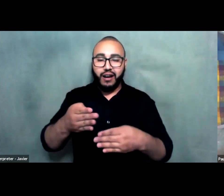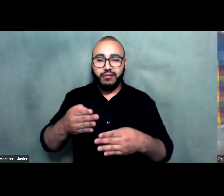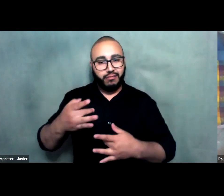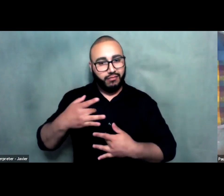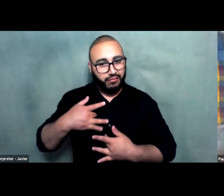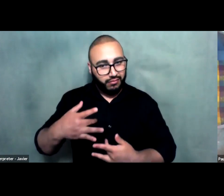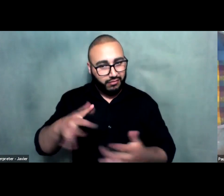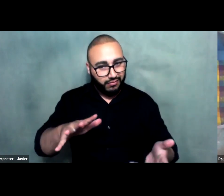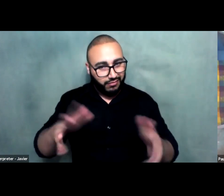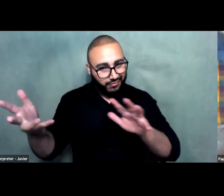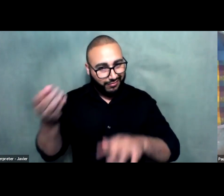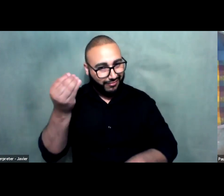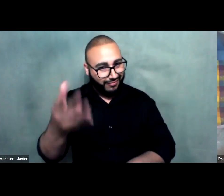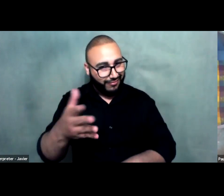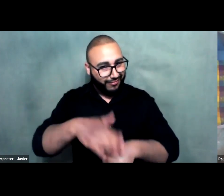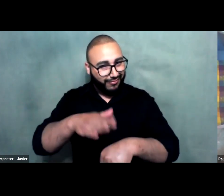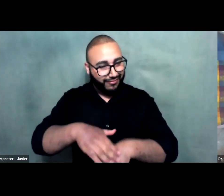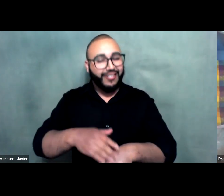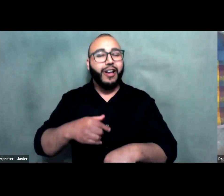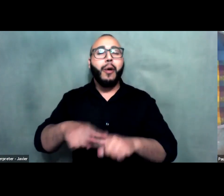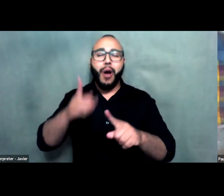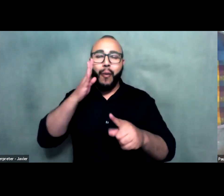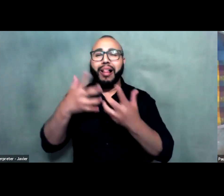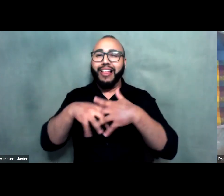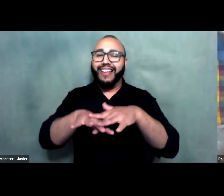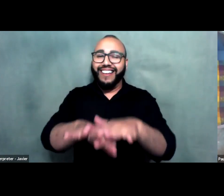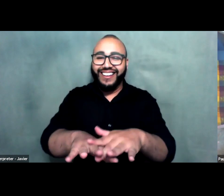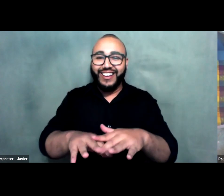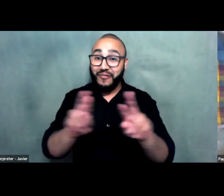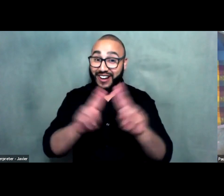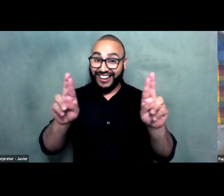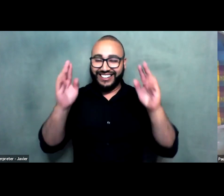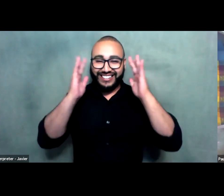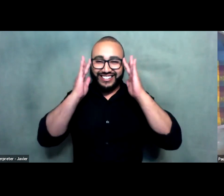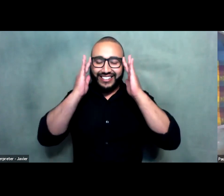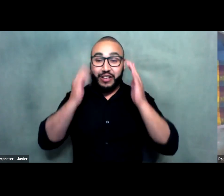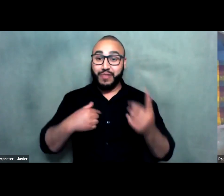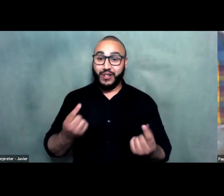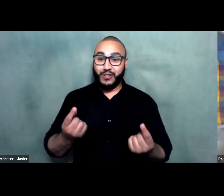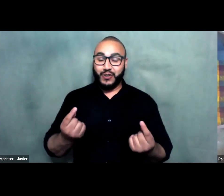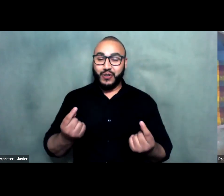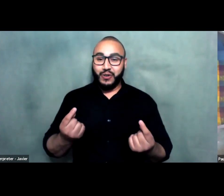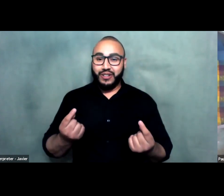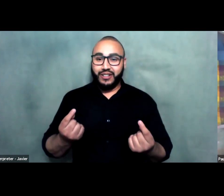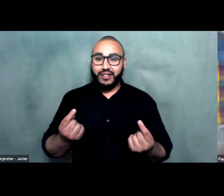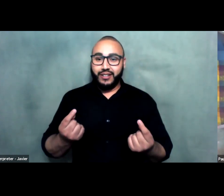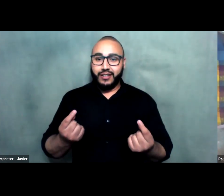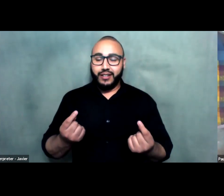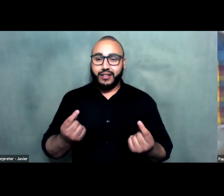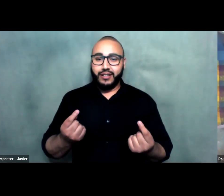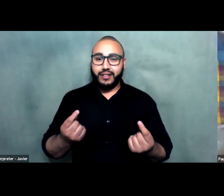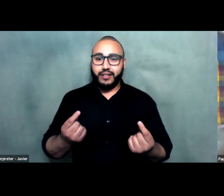we will, we will work it out. Here we go. I what I'm going to do is I've got a PowerPoint